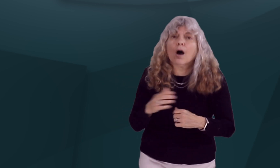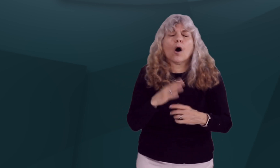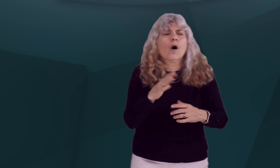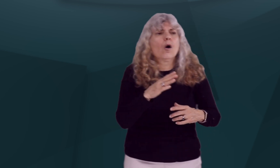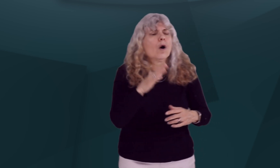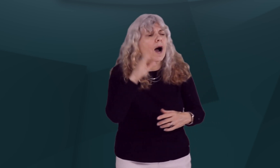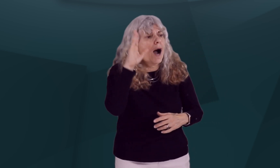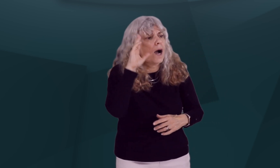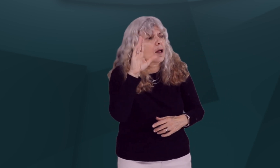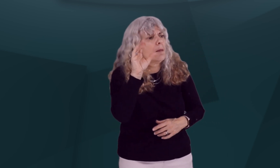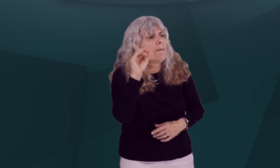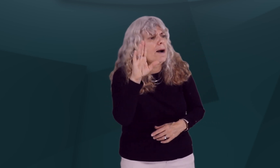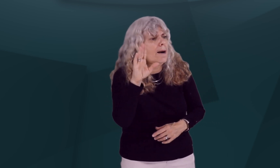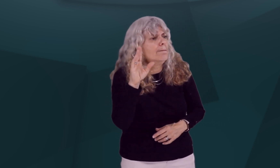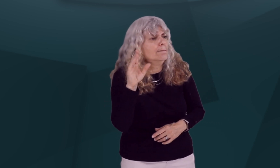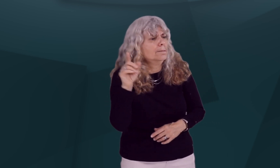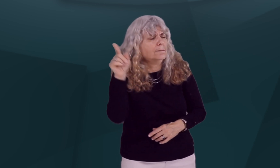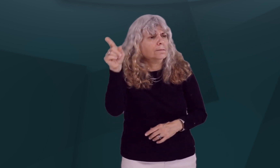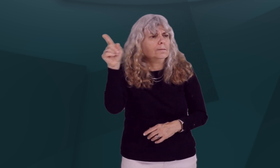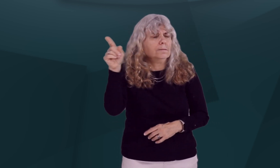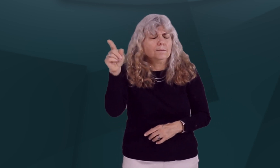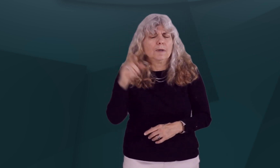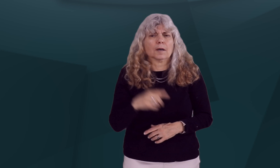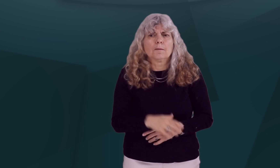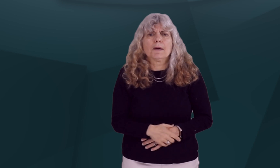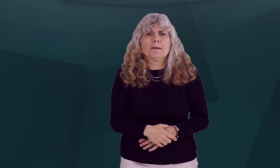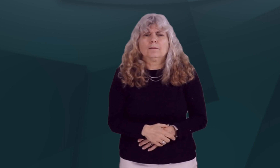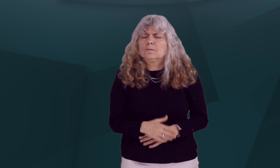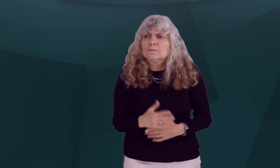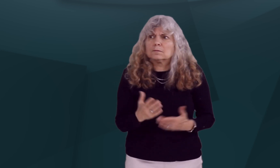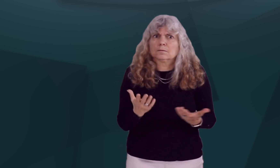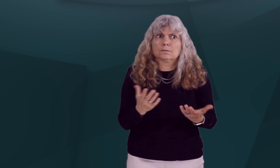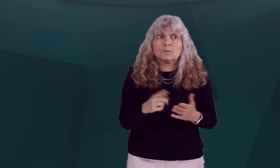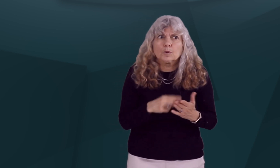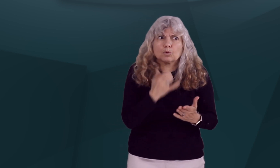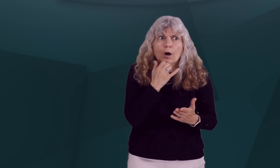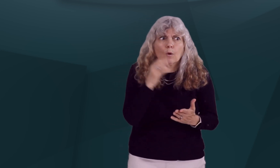on their faces and you ask, "What's wrong?" And then your parent says, "Uncle Bob!"